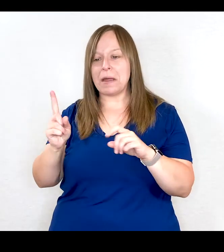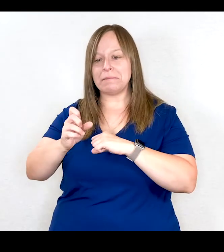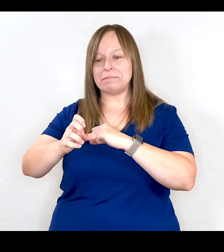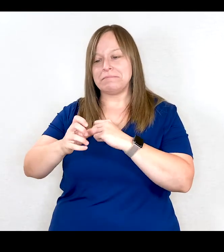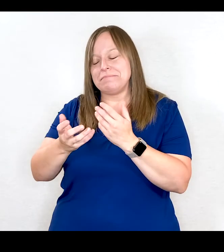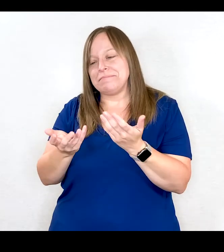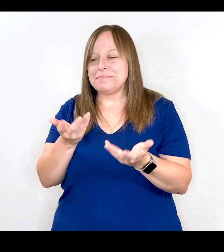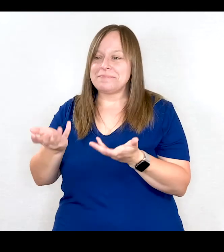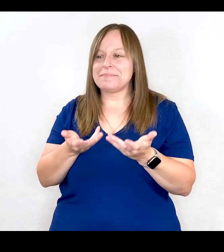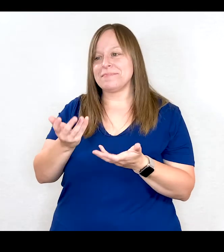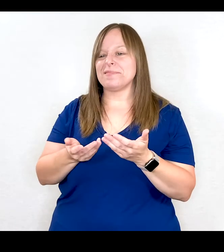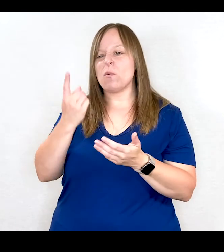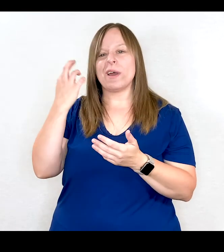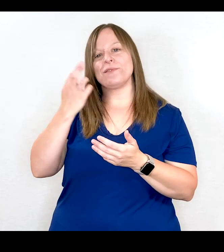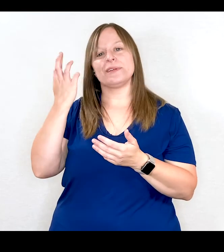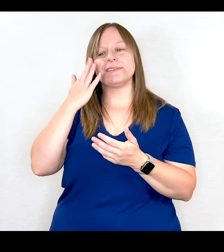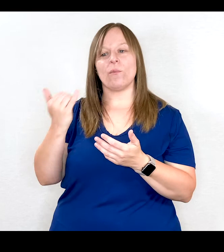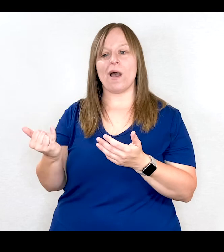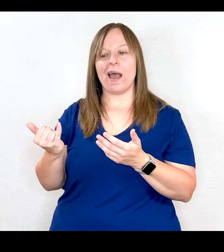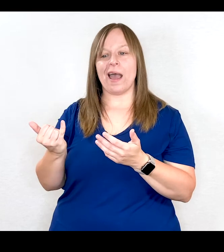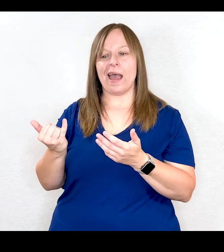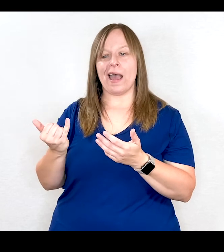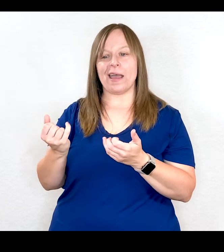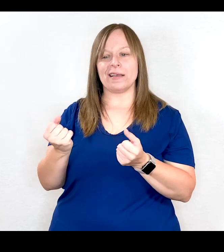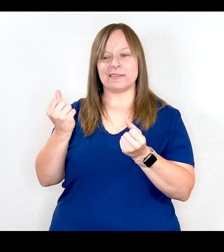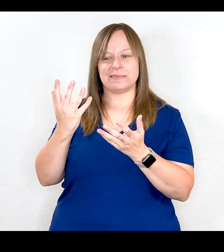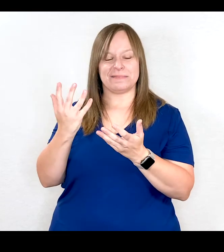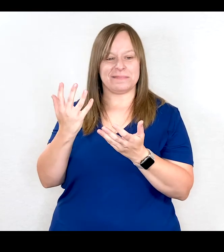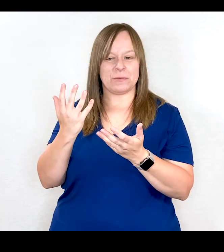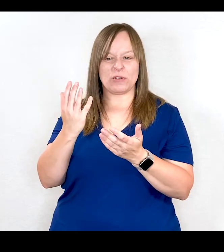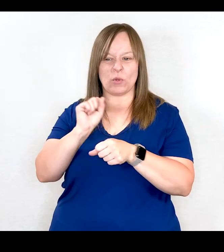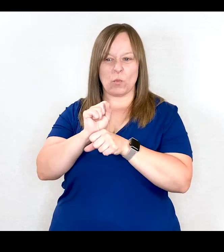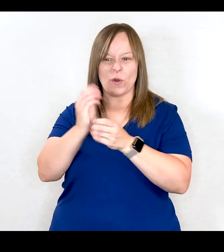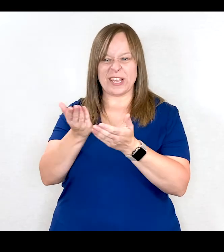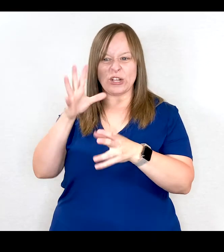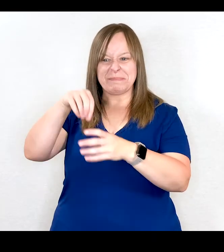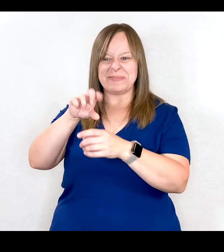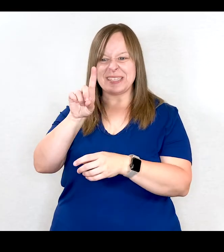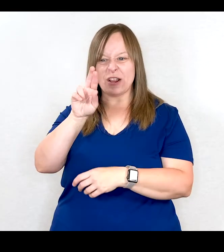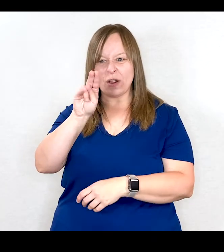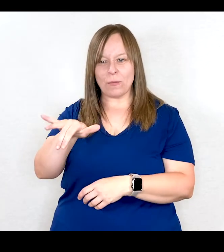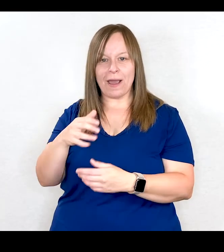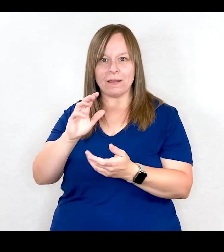So it's just one of the reasons why-- you know, some of the work that we do at DRNY--